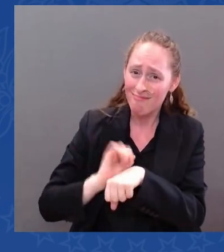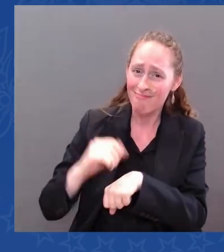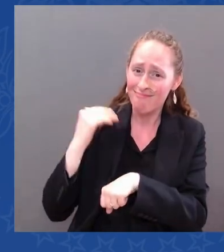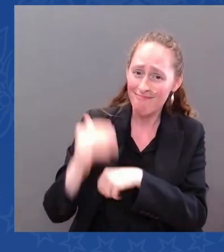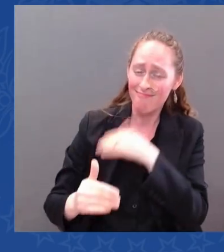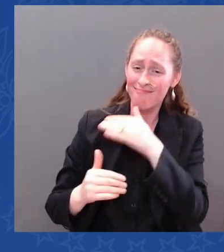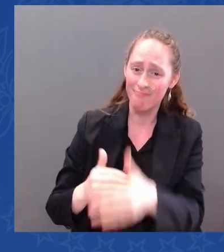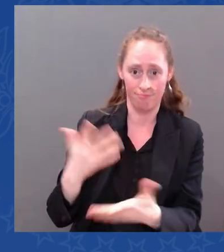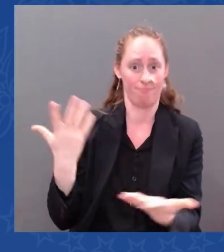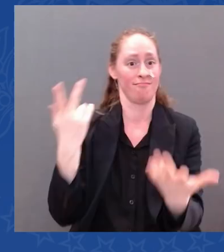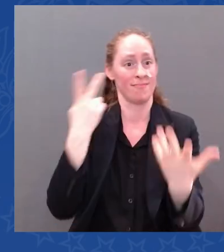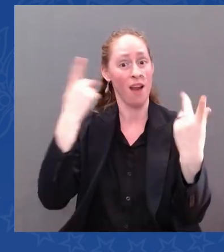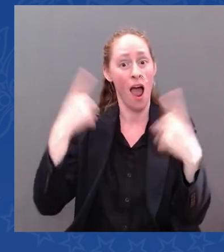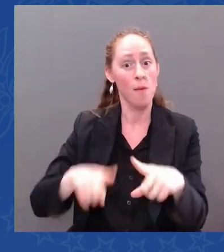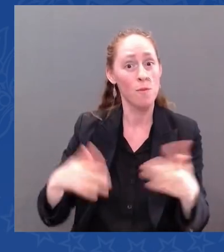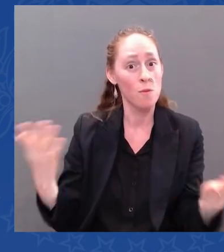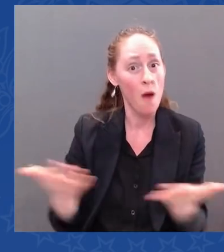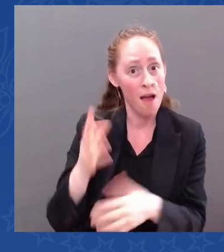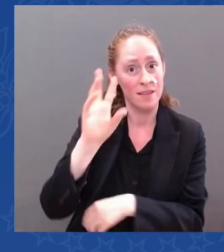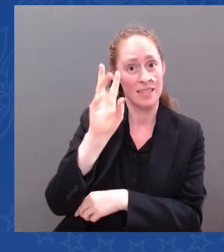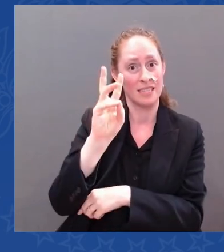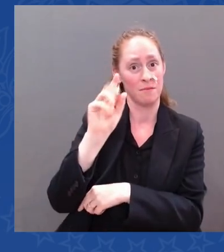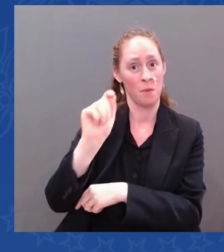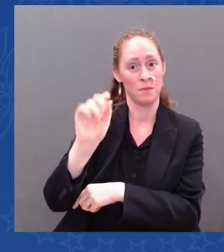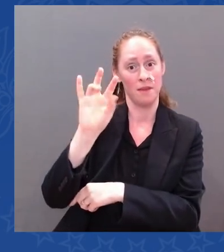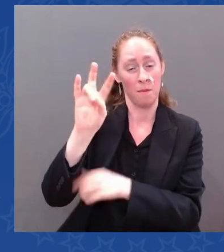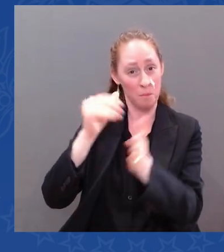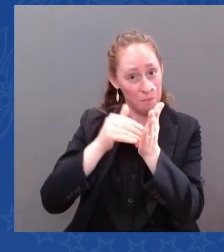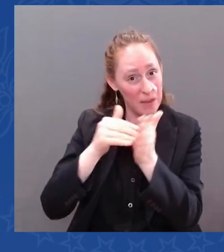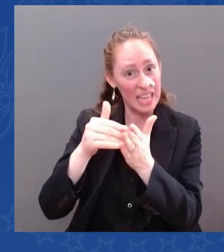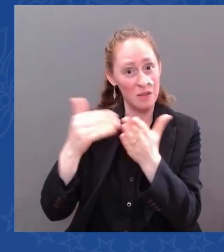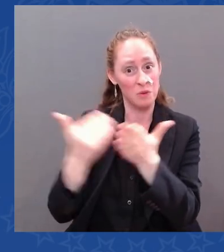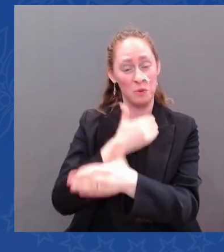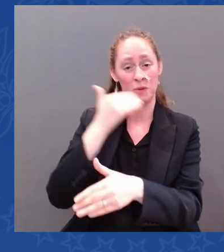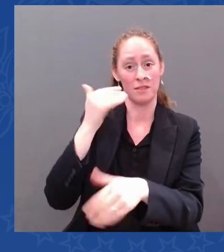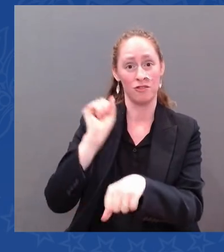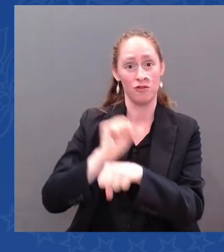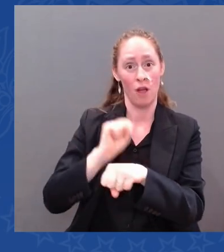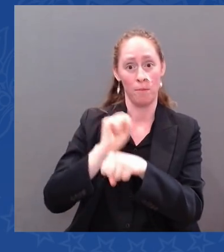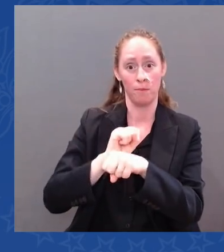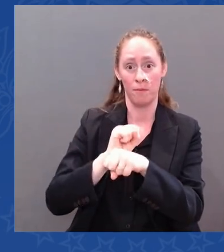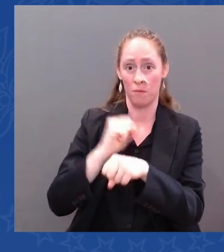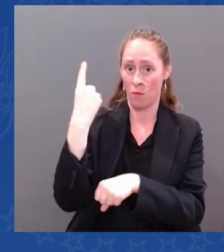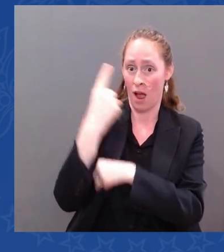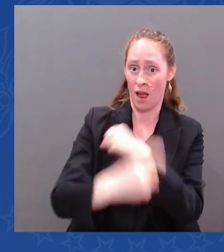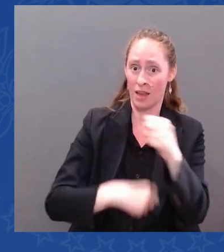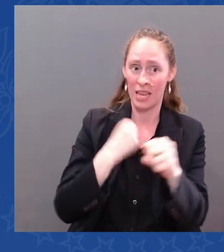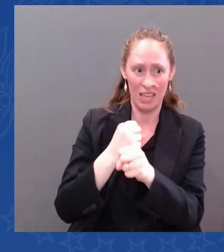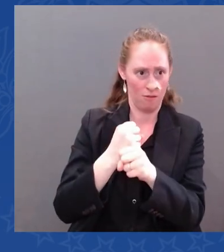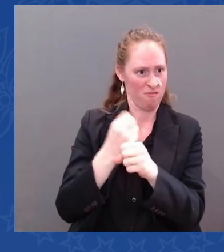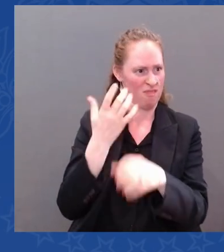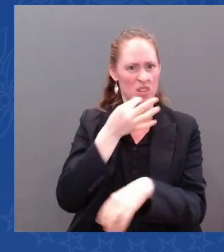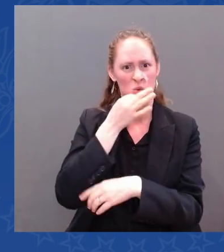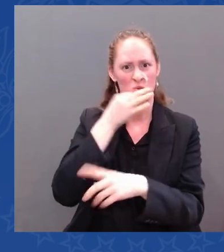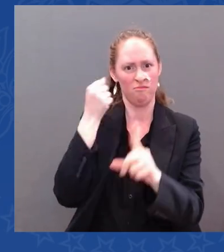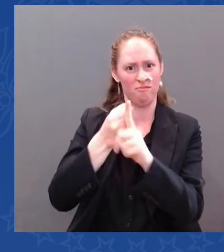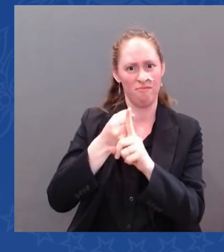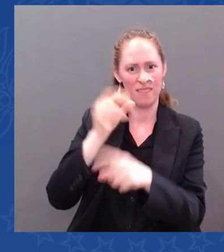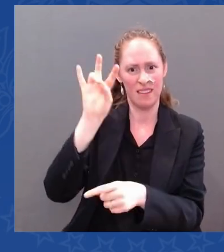more than 7 million now. 678,000 created just last month, in one month.